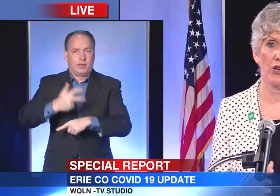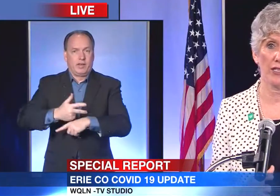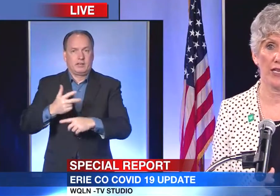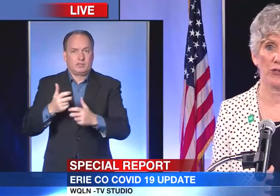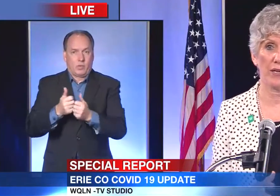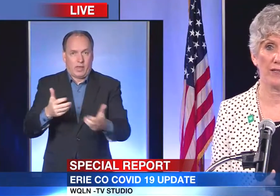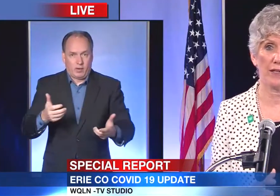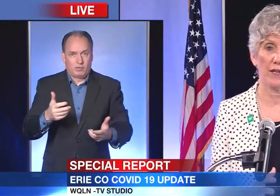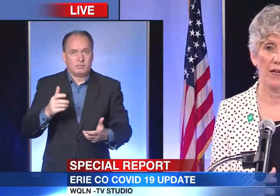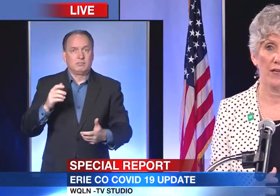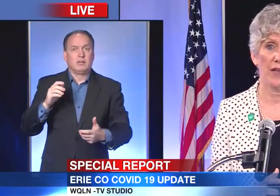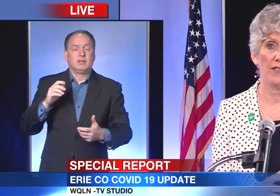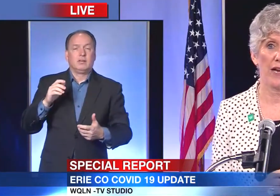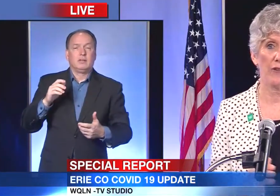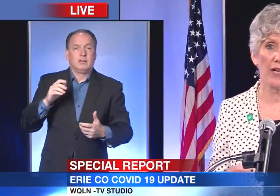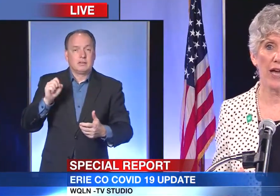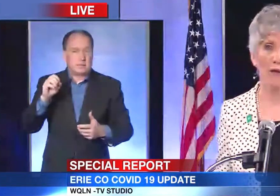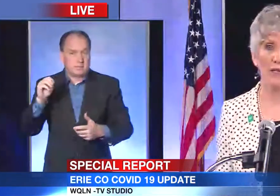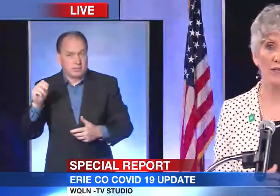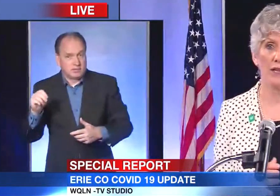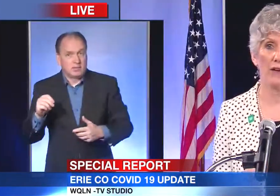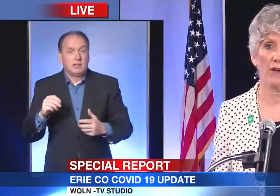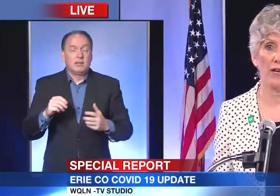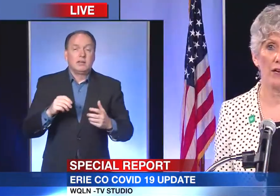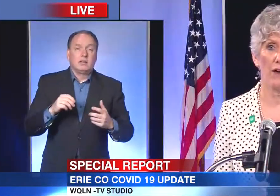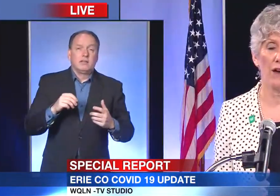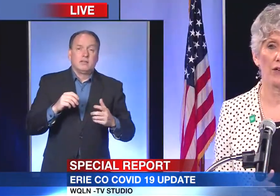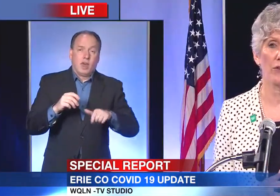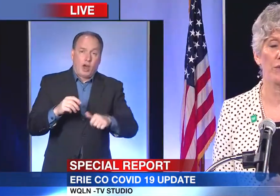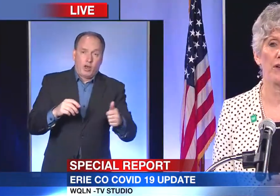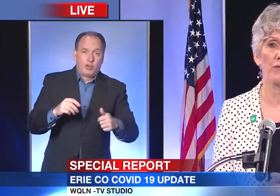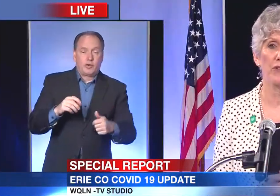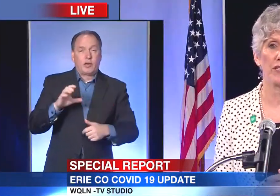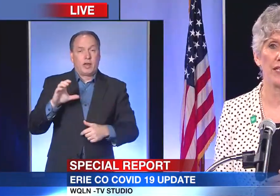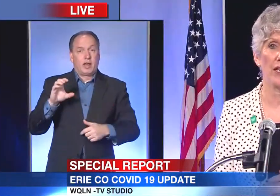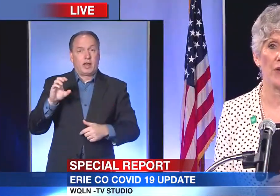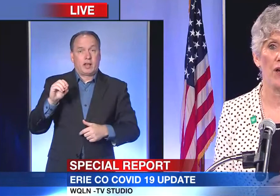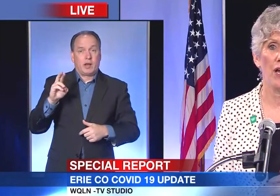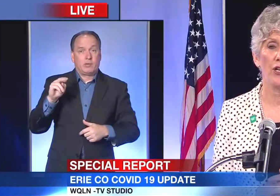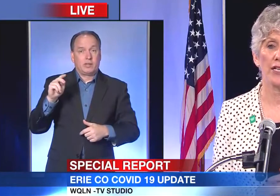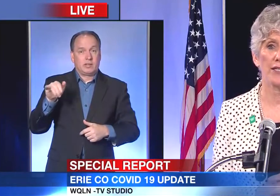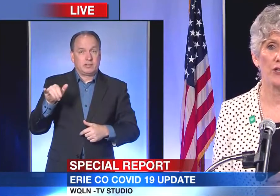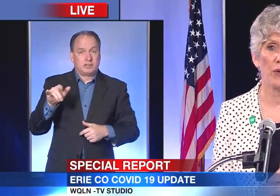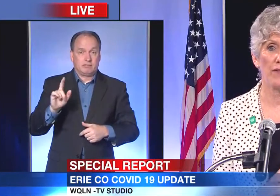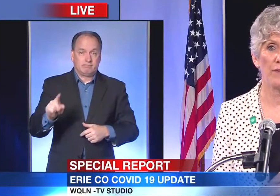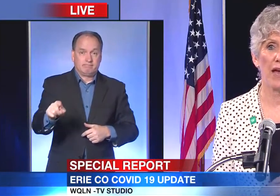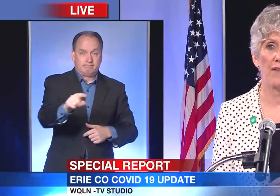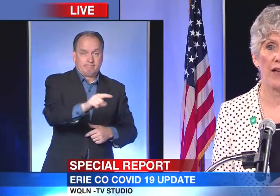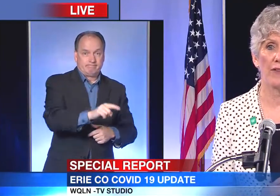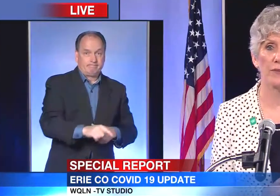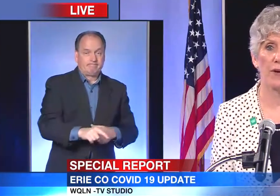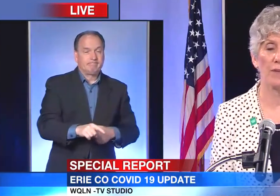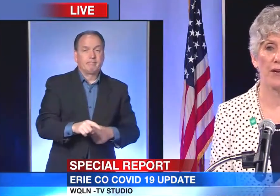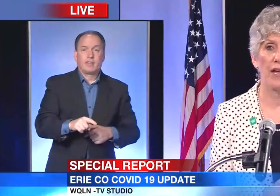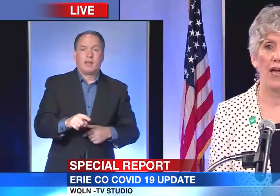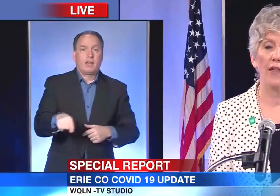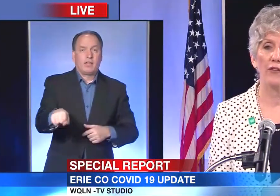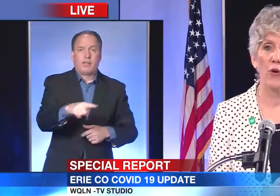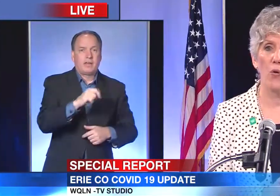SYMPTOMS. SO THAT'S THE WORK OF CONTACT TRACING. NOW, THESE OTHER COUNTIES THAT ARE IN OUR GROUP OF MOVING TO